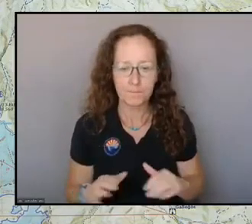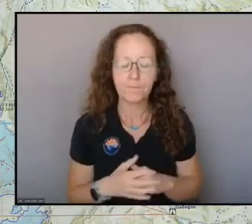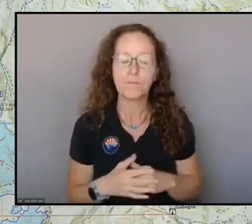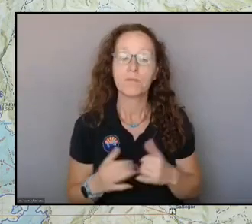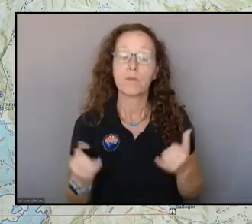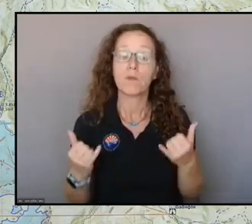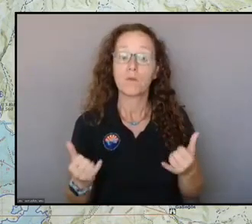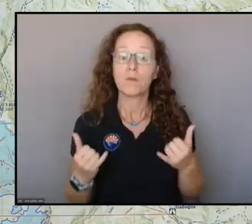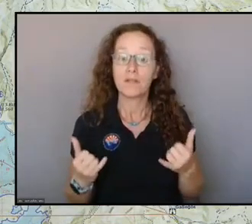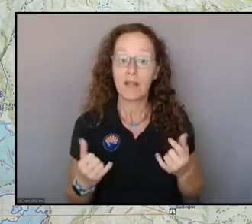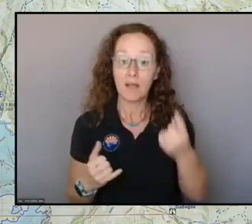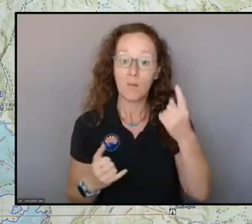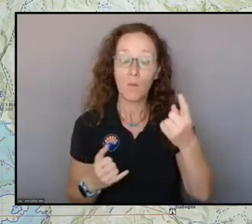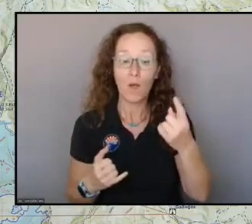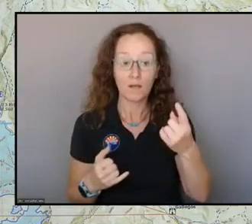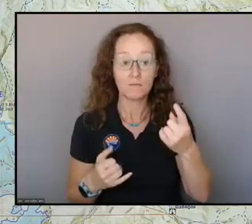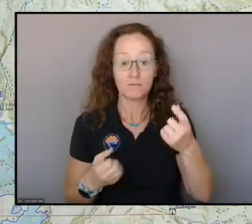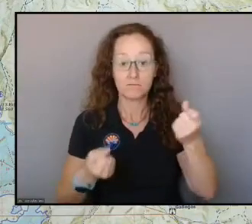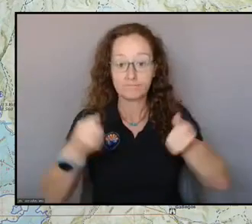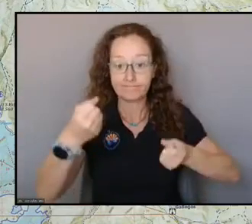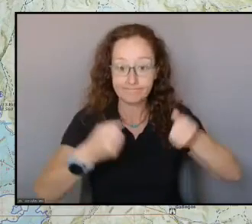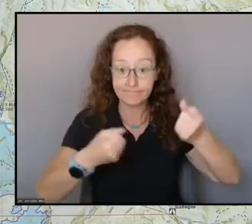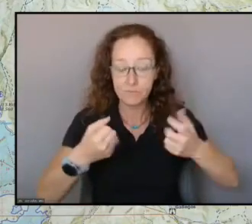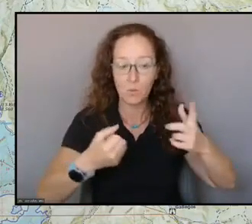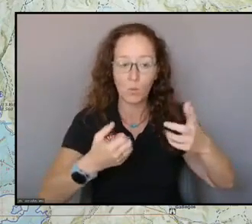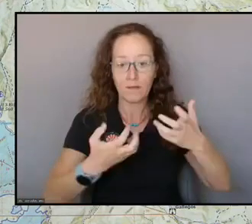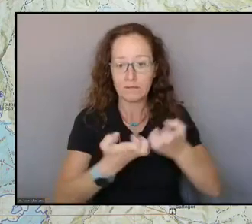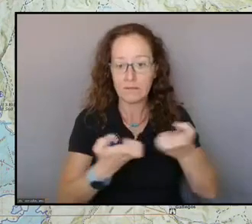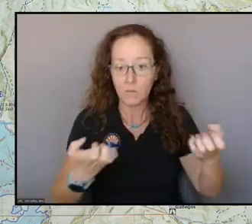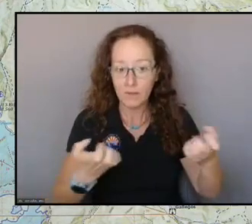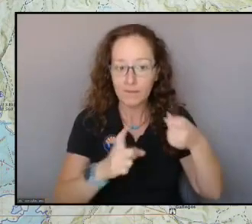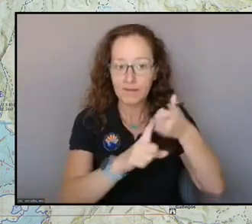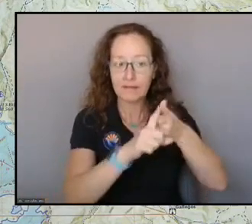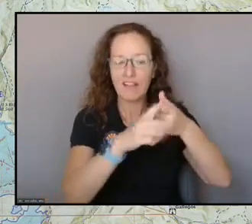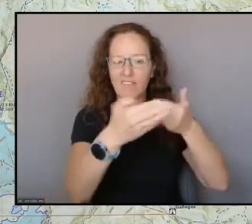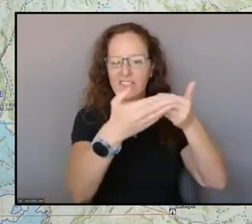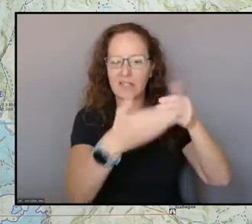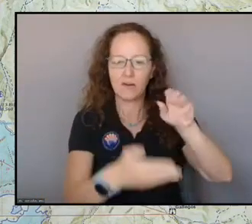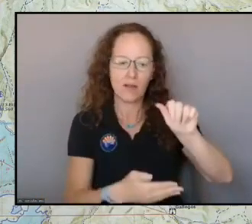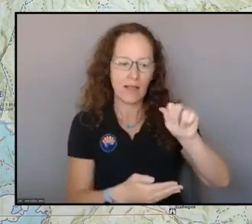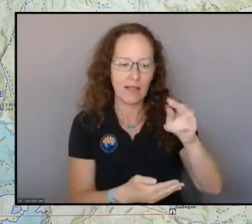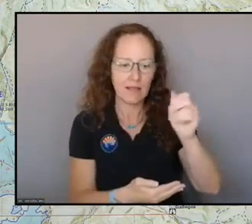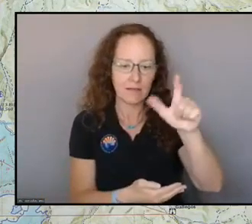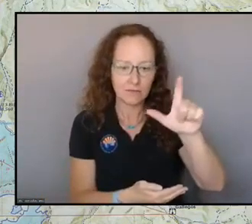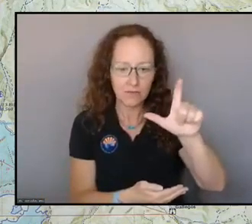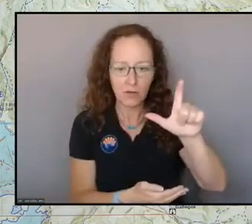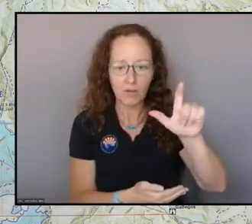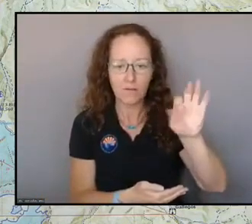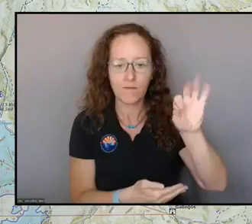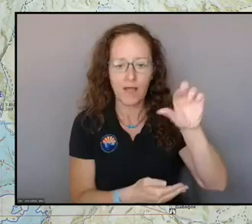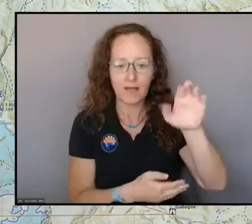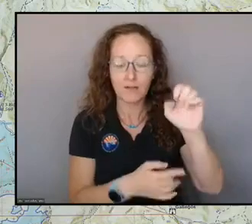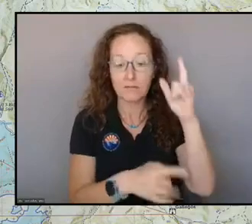FIRE ON ONE OF THOSE LINES NEAR ANGEL FIRE UP THERE NEAR WHERE THE CELL HOWER SITE IS.